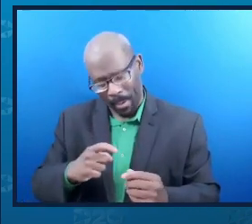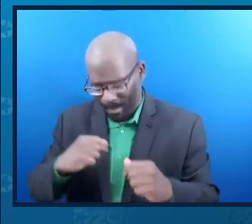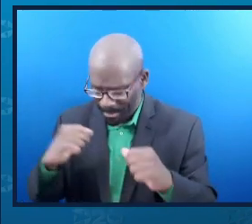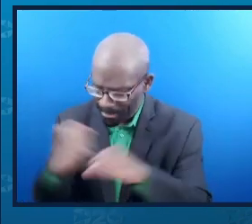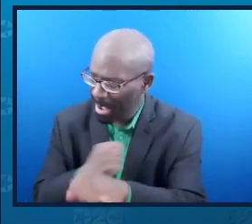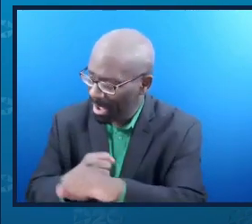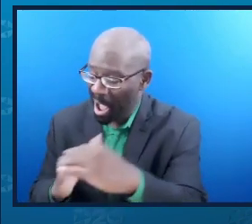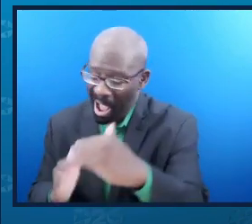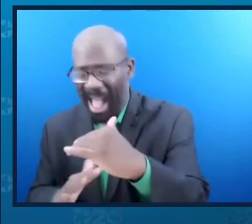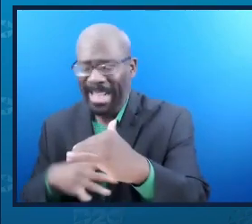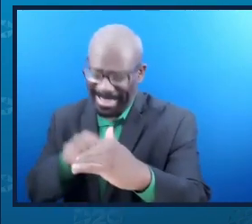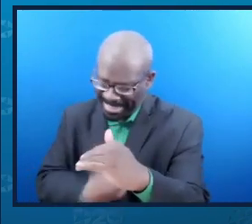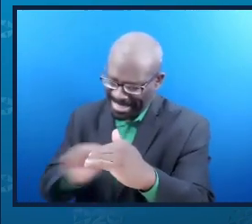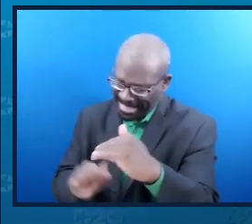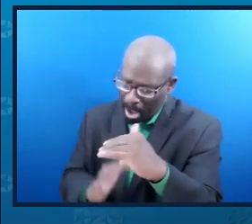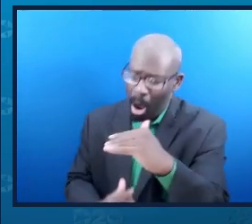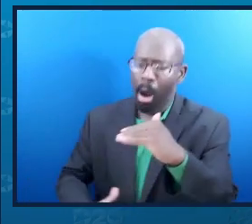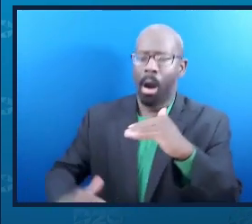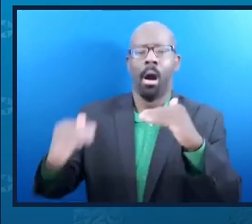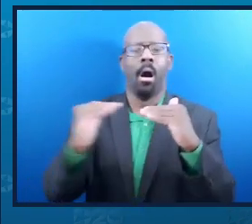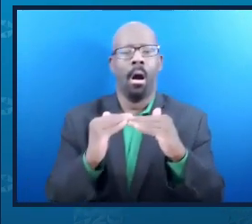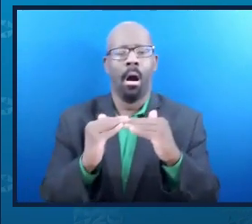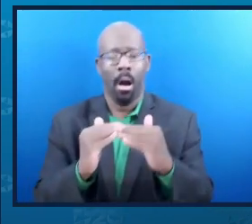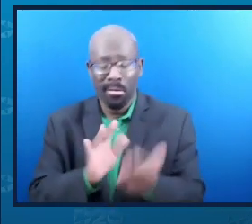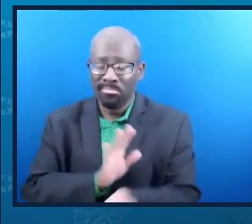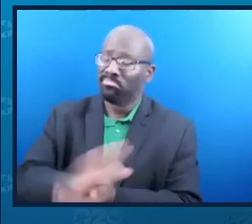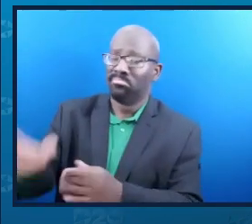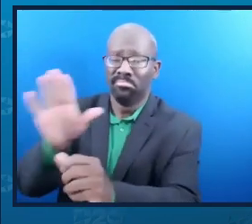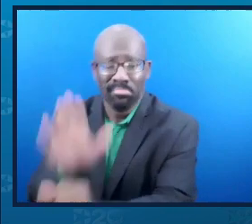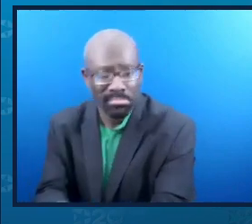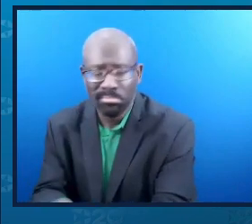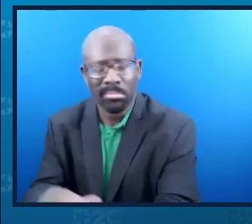THAT WE MAY ACHIEVE A COMMON